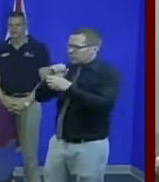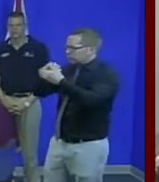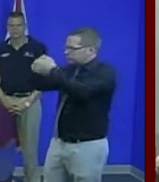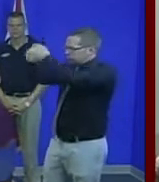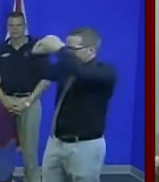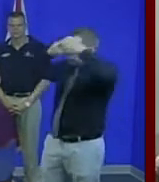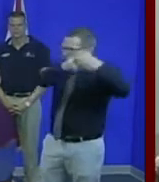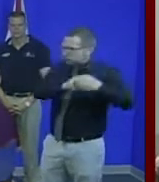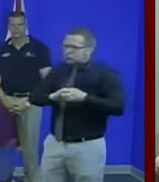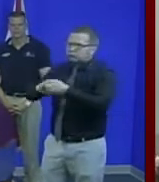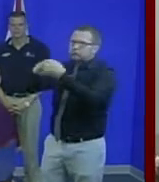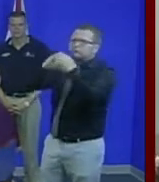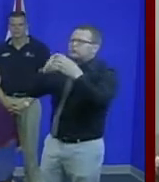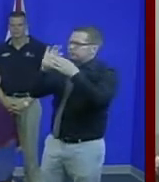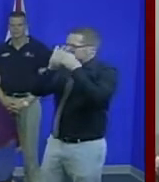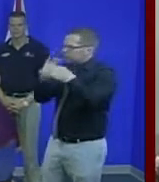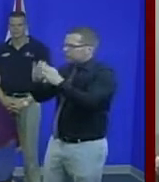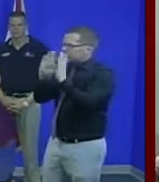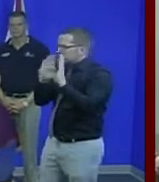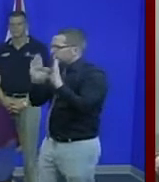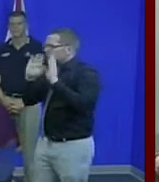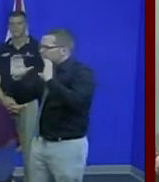AGENCIES, WE TRANSITIONED TO A LEVEL ONE EOC ACT VEGAS THIS